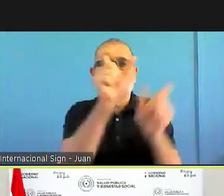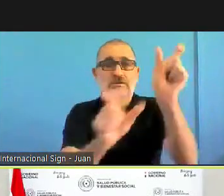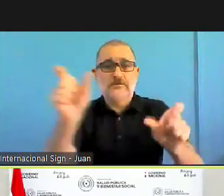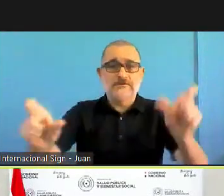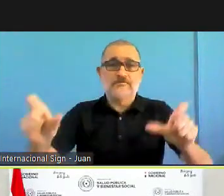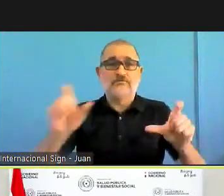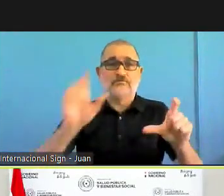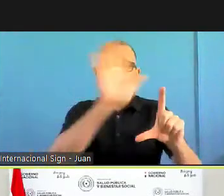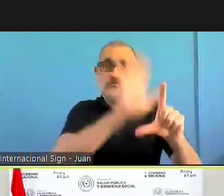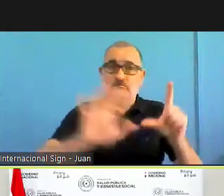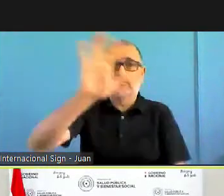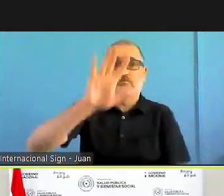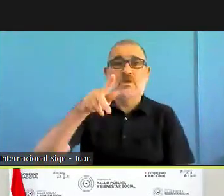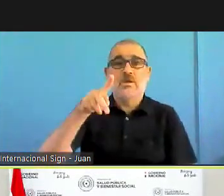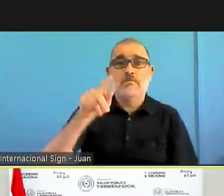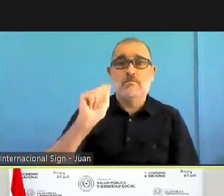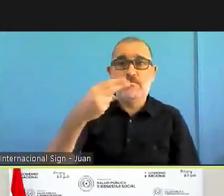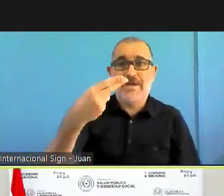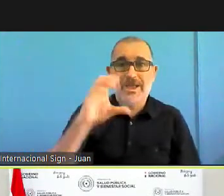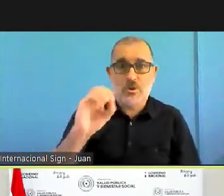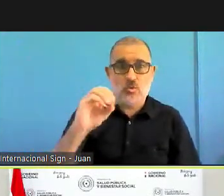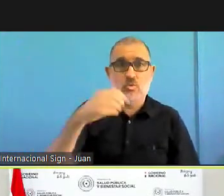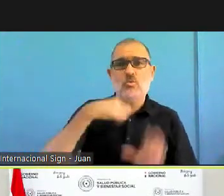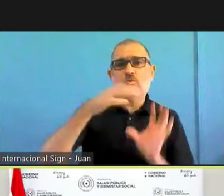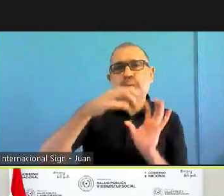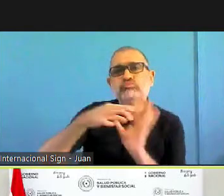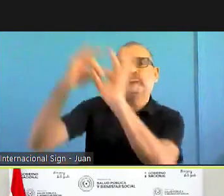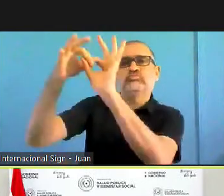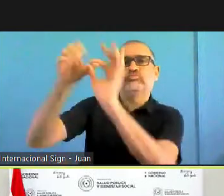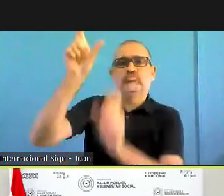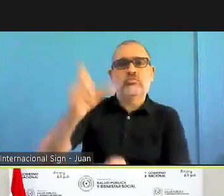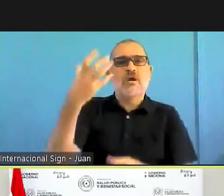delivered services at a historic level.